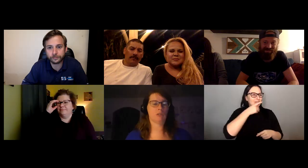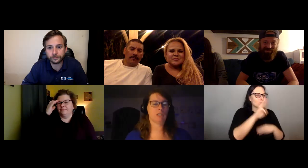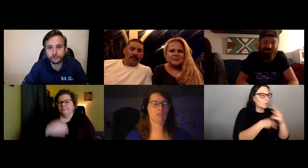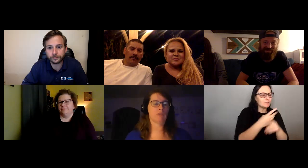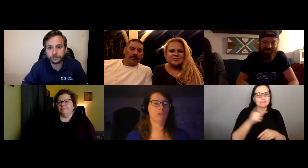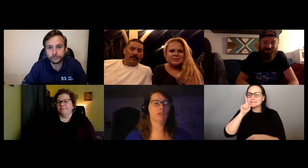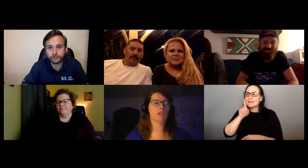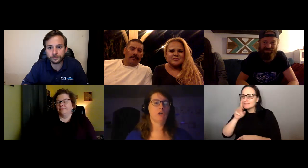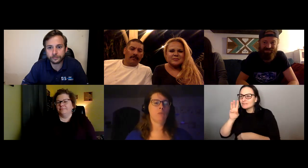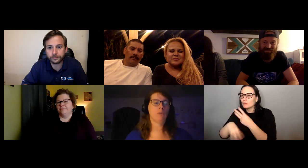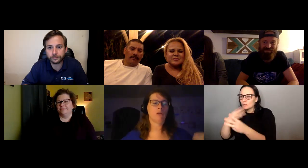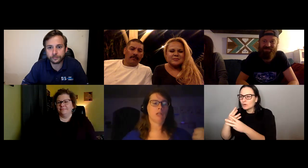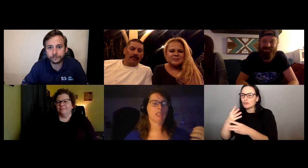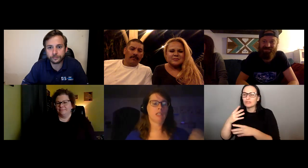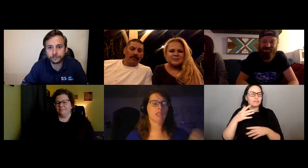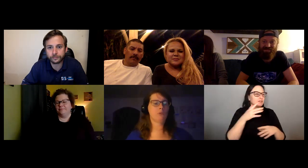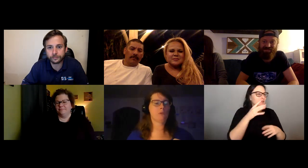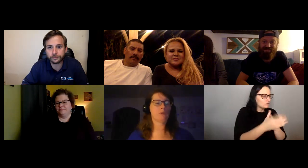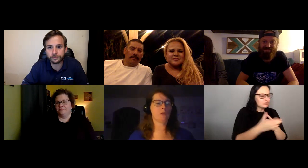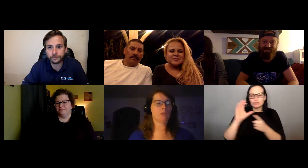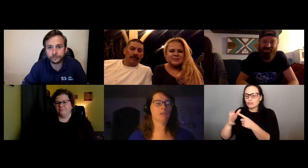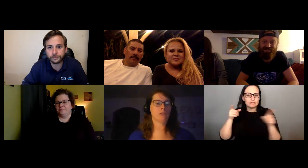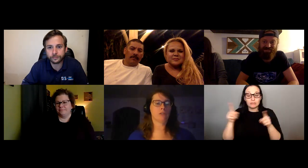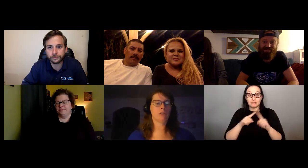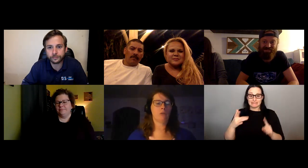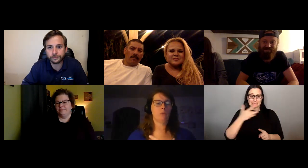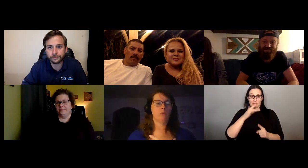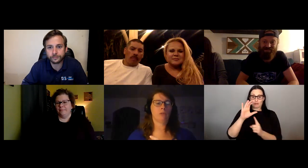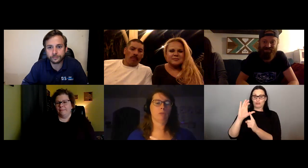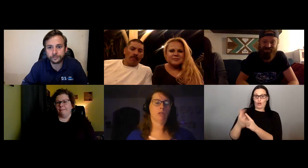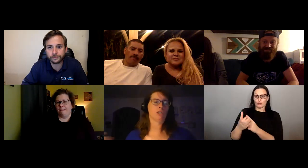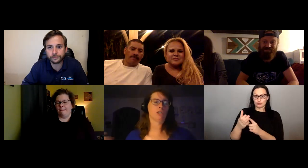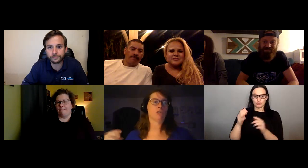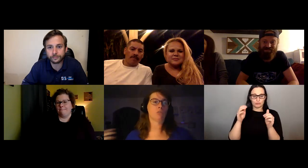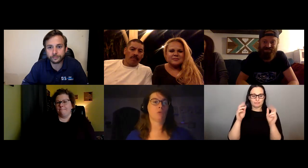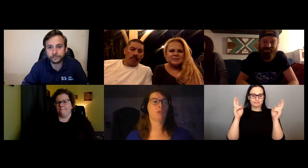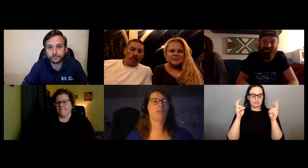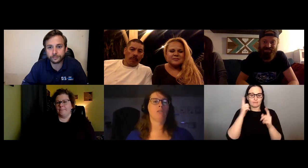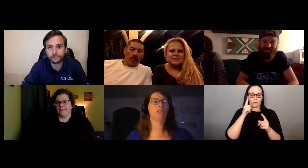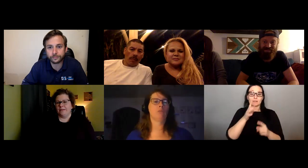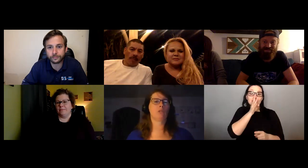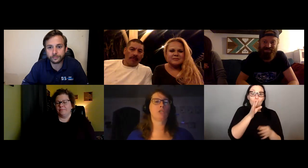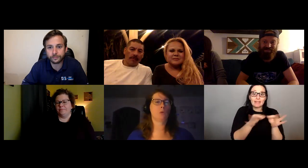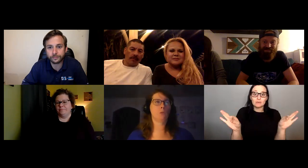deaf culture but typical culture with regards to